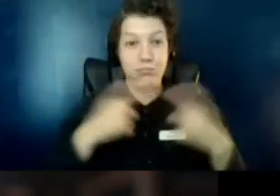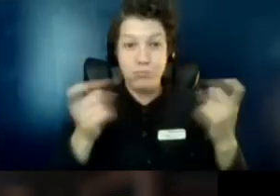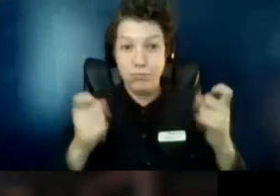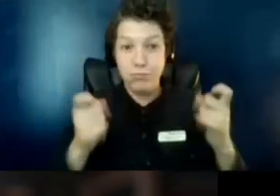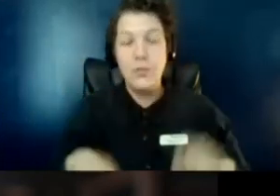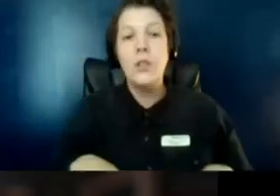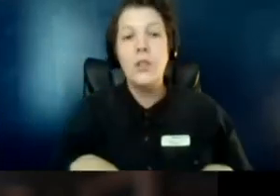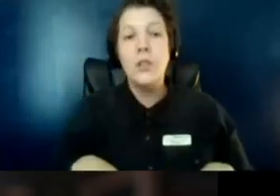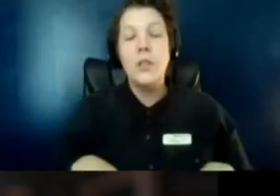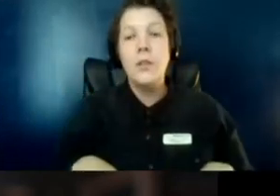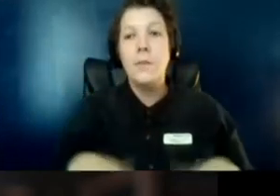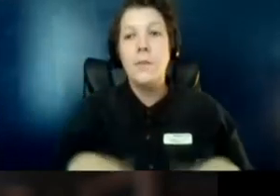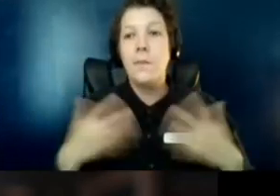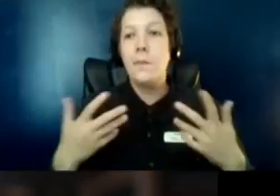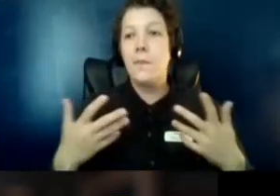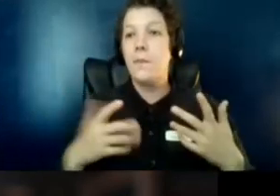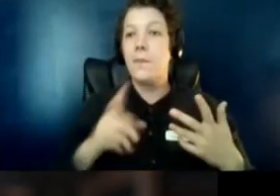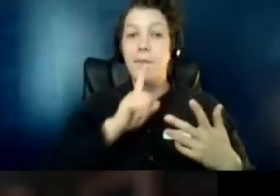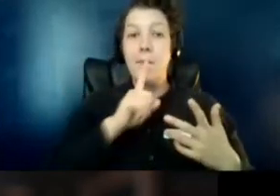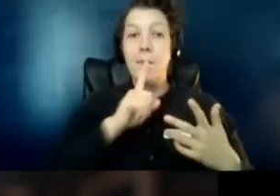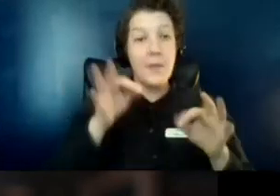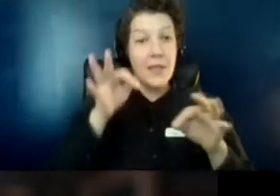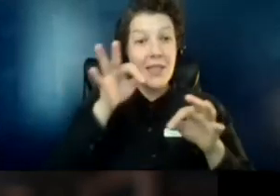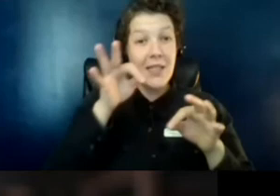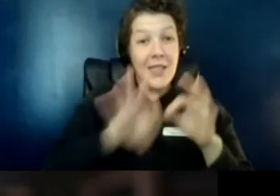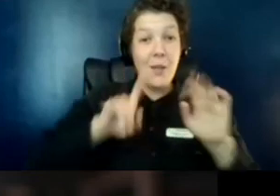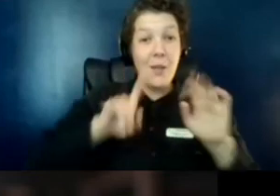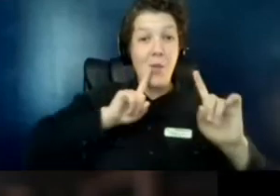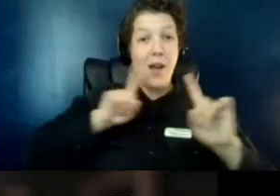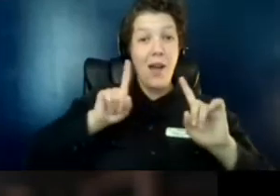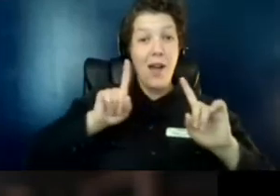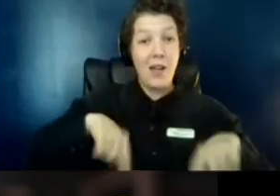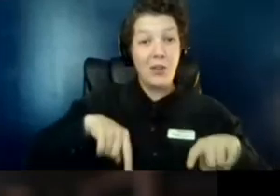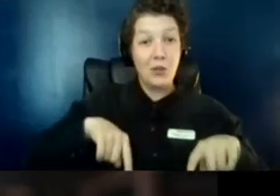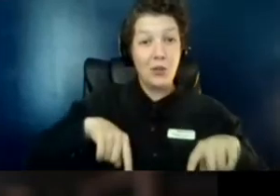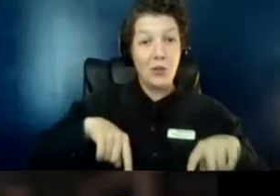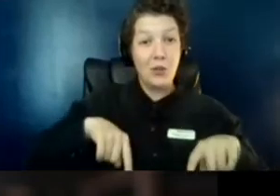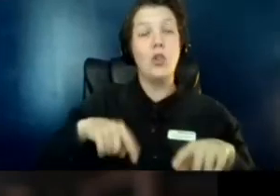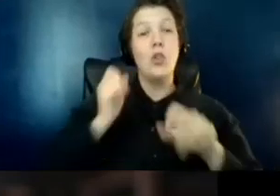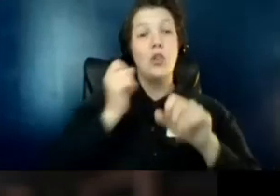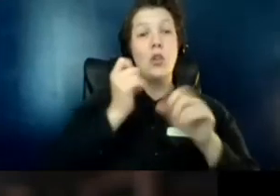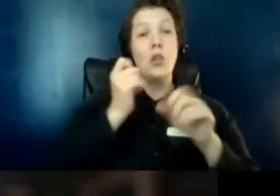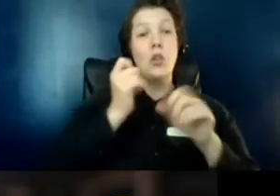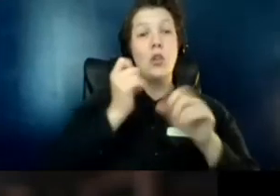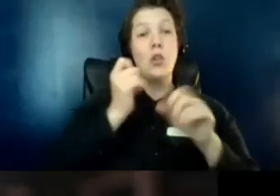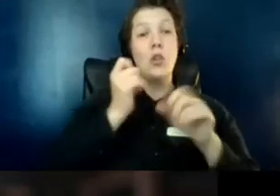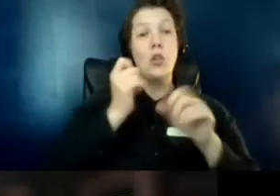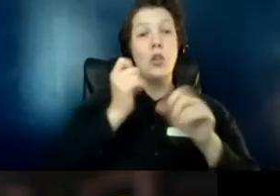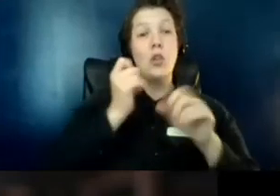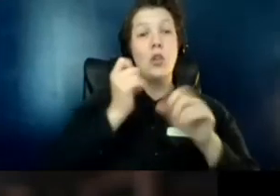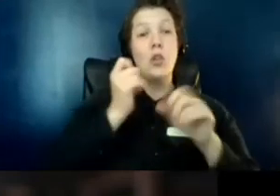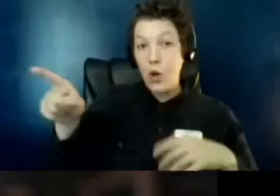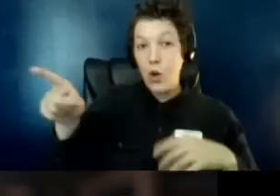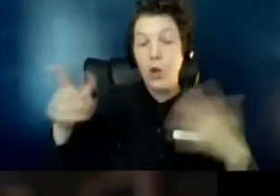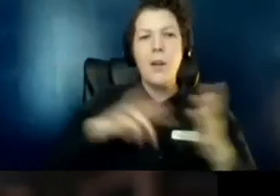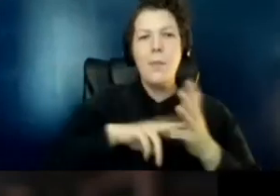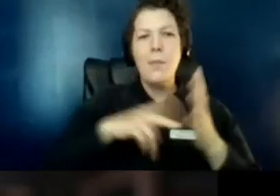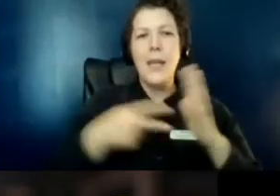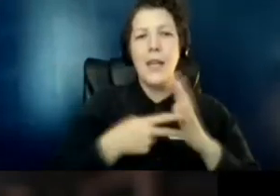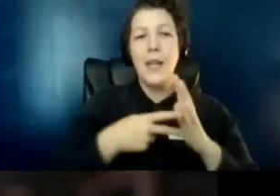to creating things for her, which is don't ever cook with onions and garlic. You remove